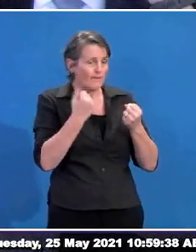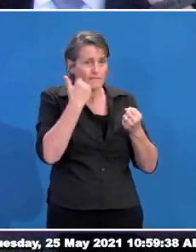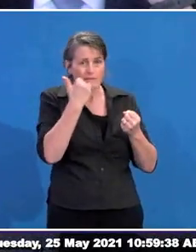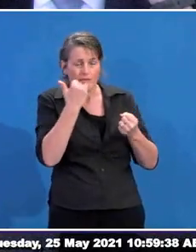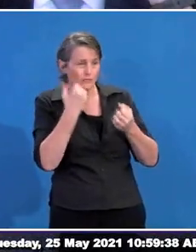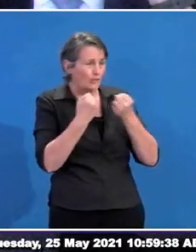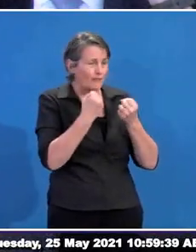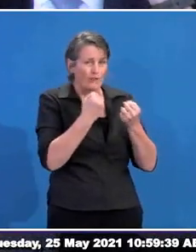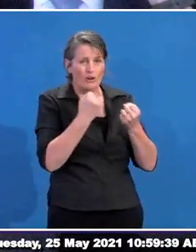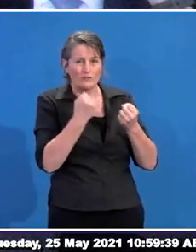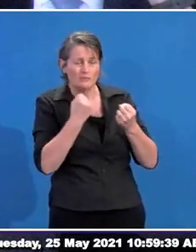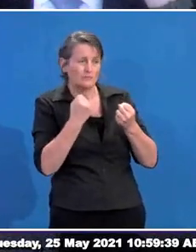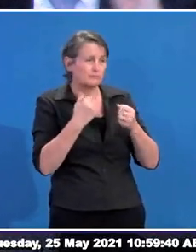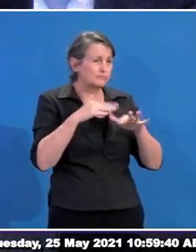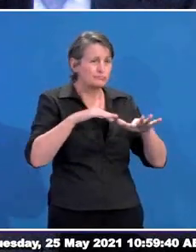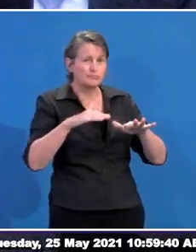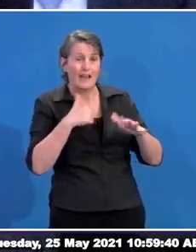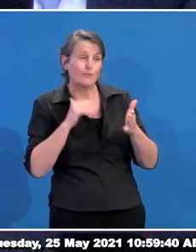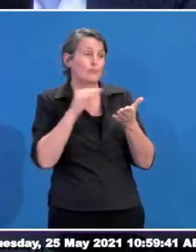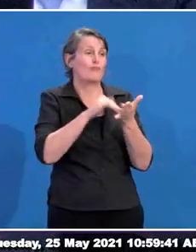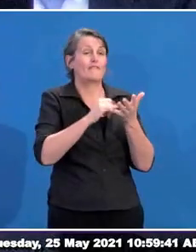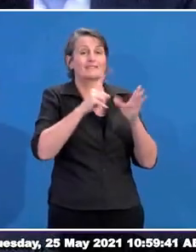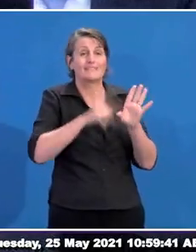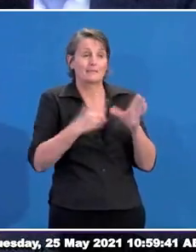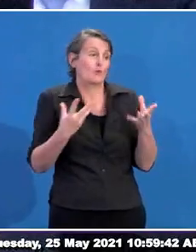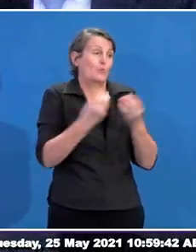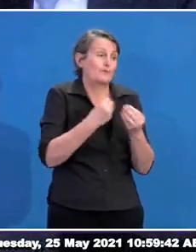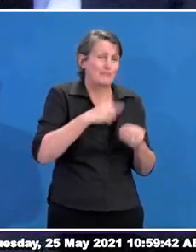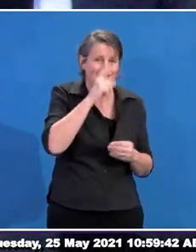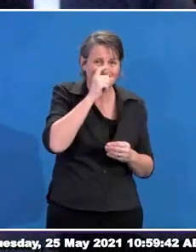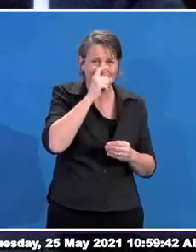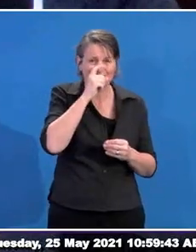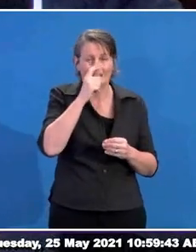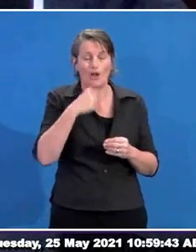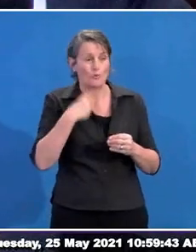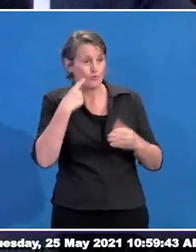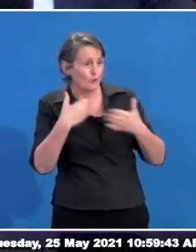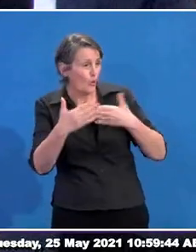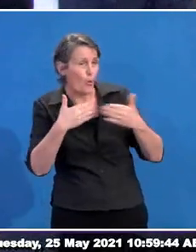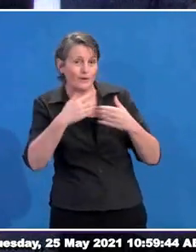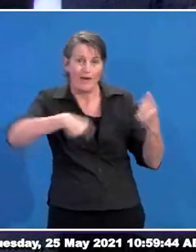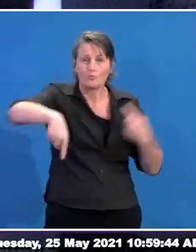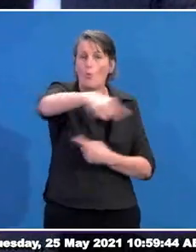on my way up to Sydney to be with her and I was trying to co-ordinate and make sure that,